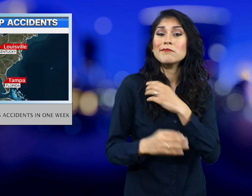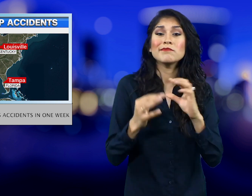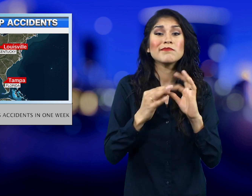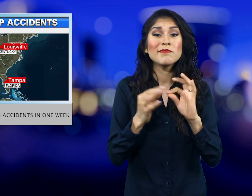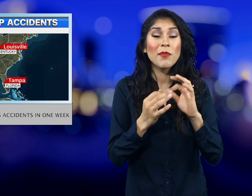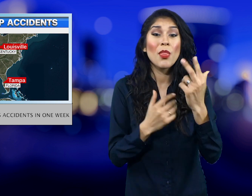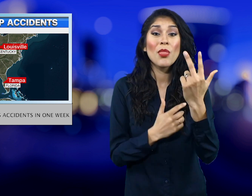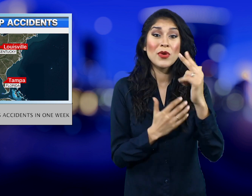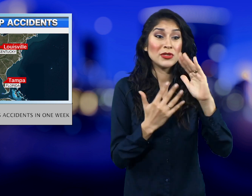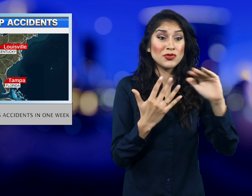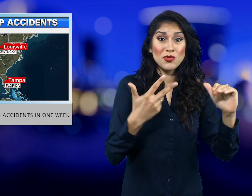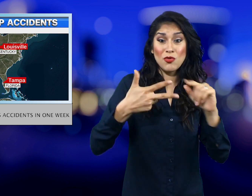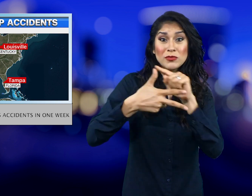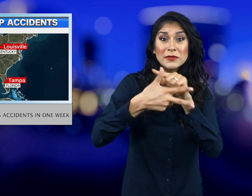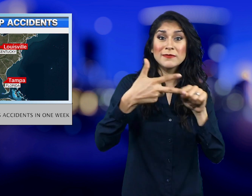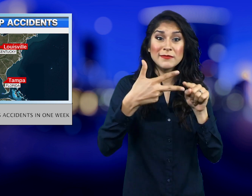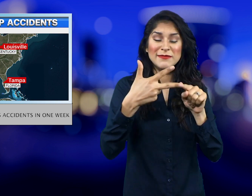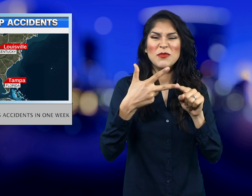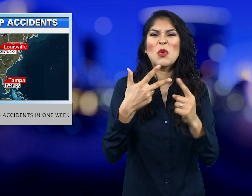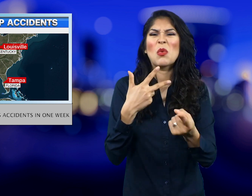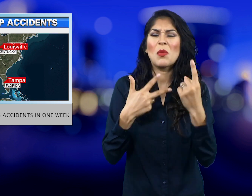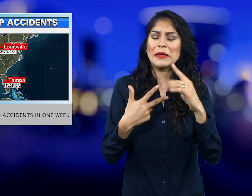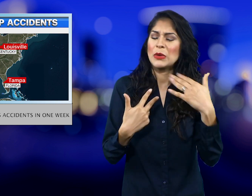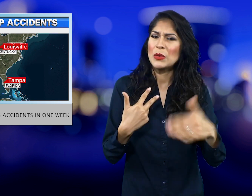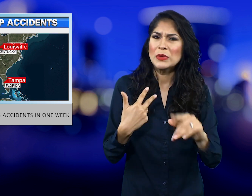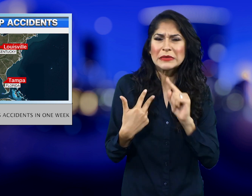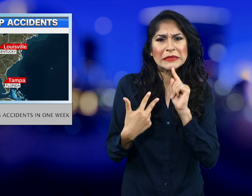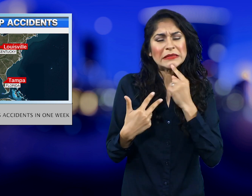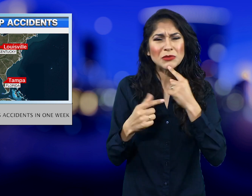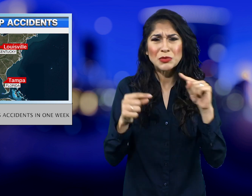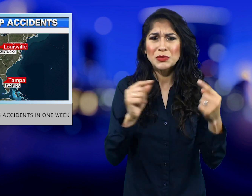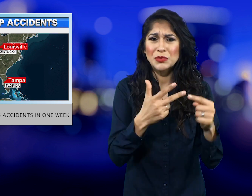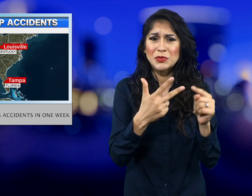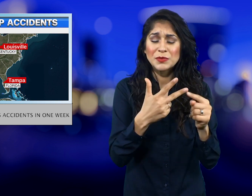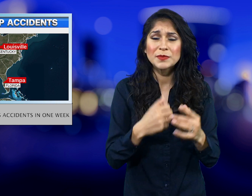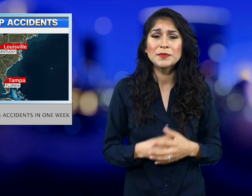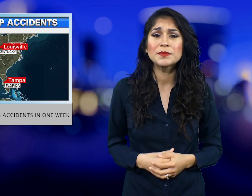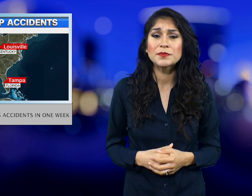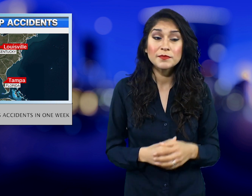Police say one of the children is in critical condition.